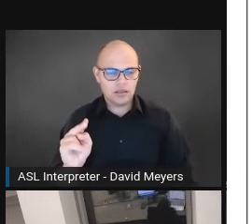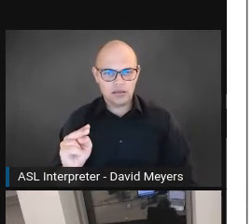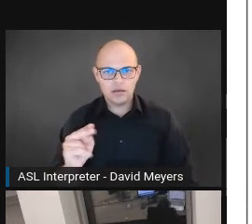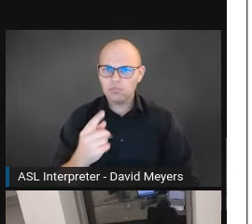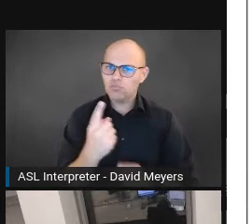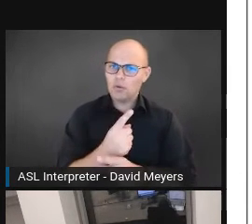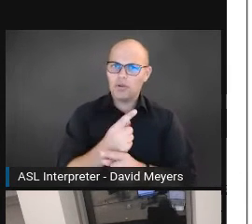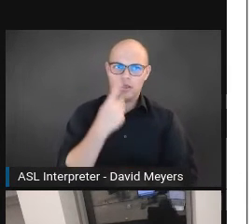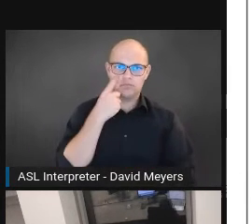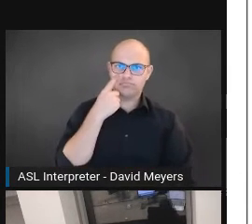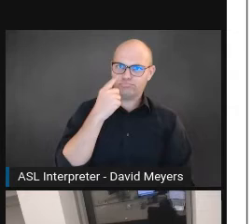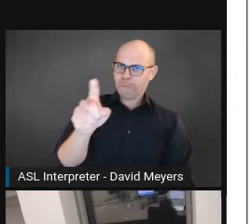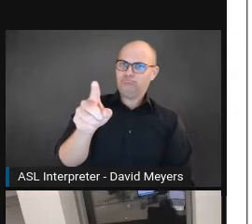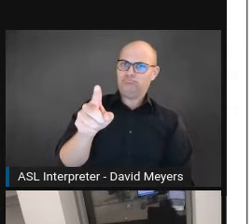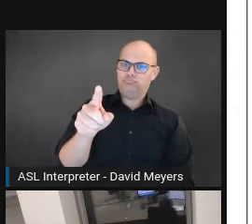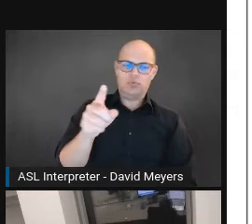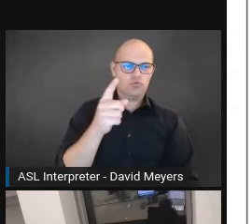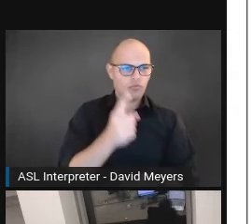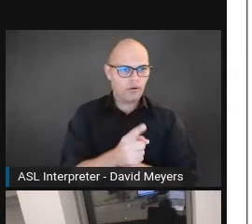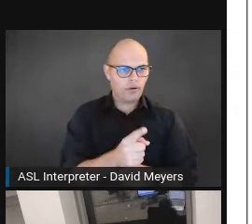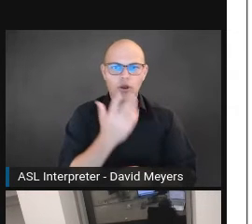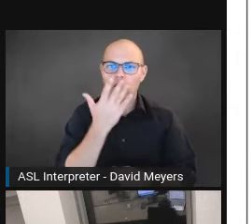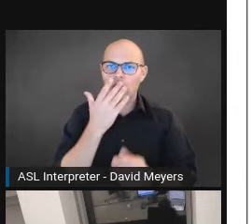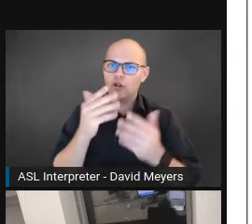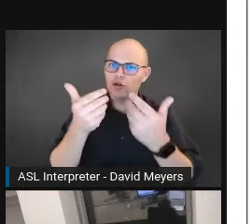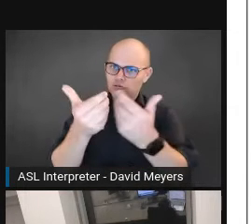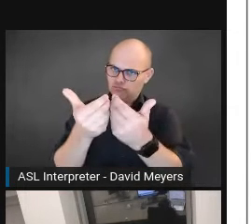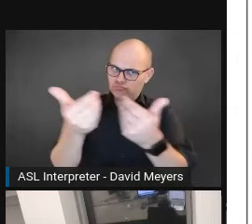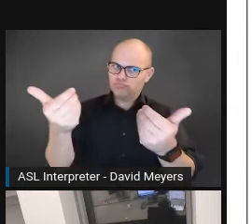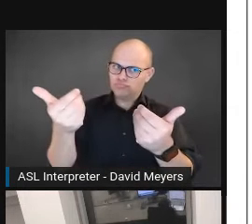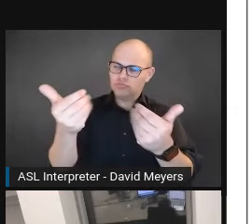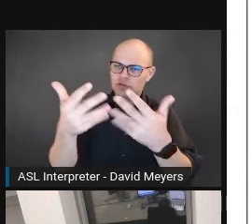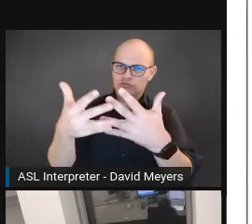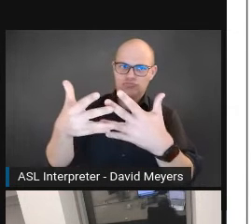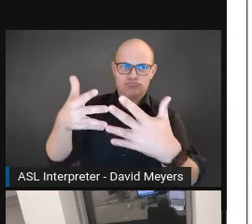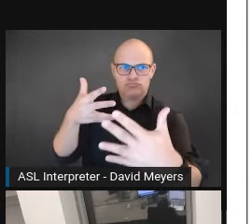they have correct color contrast, and that they can be easily navigable using the keyboard.